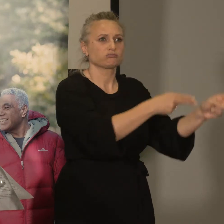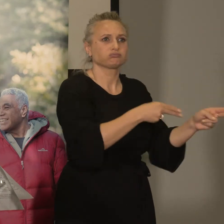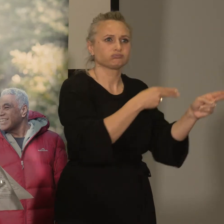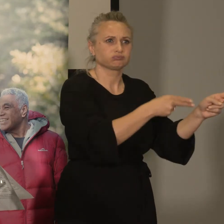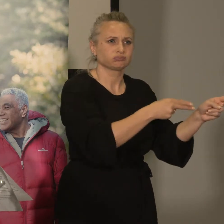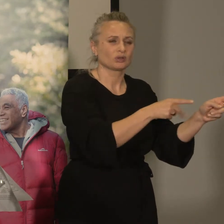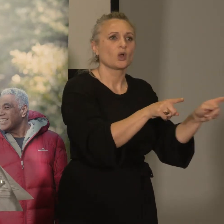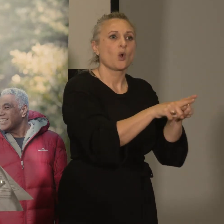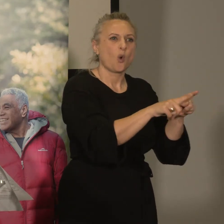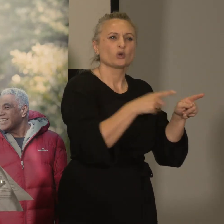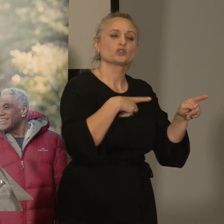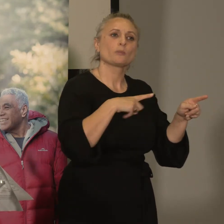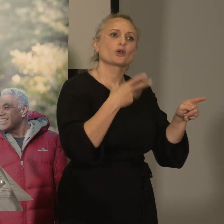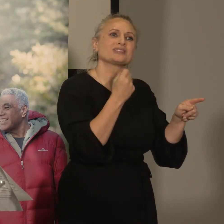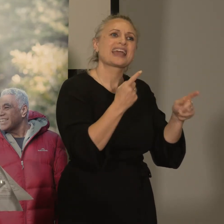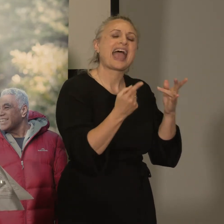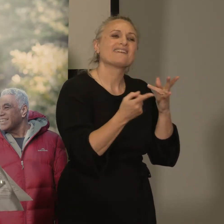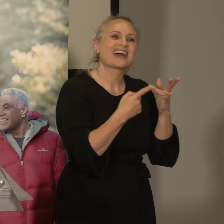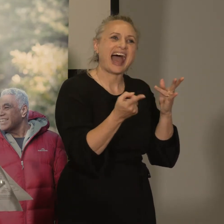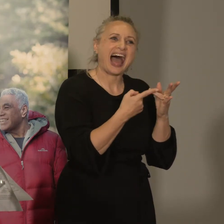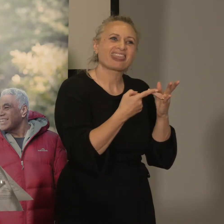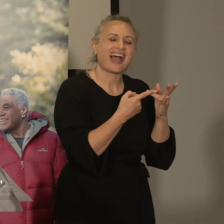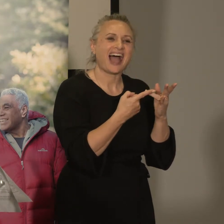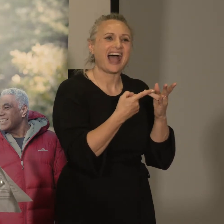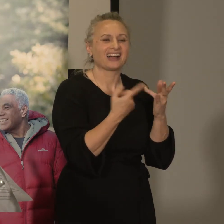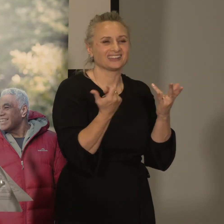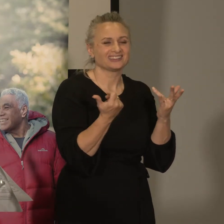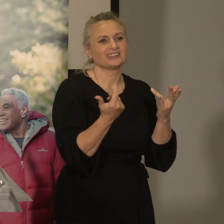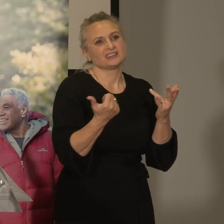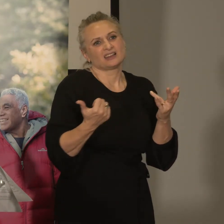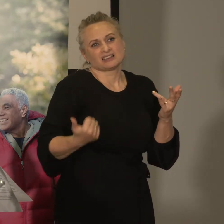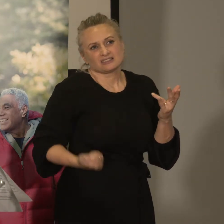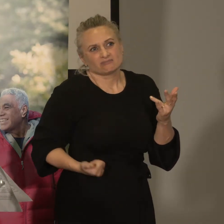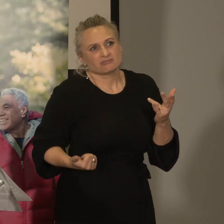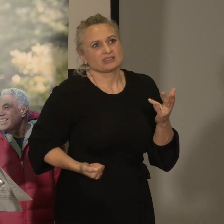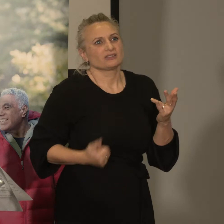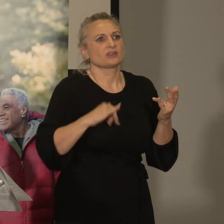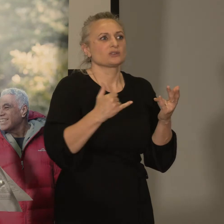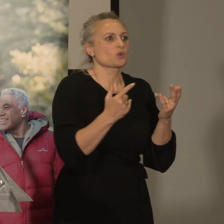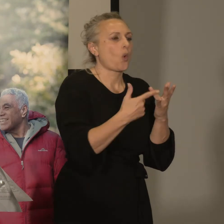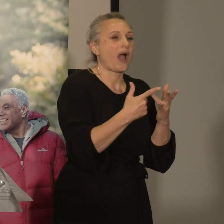have a two or three fold increase of the risk of being in hospital. In both of these cases, this is often due to the presence of Comorbidity,